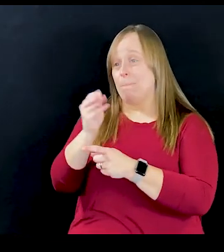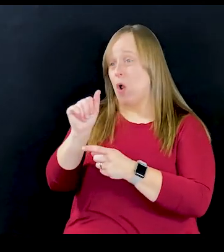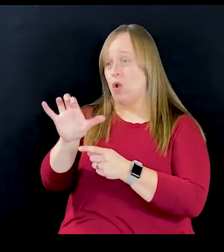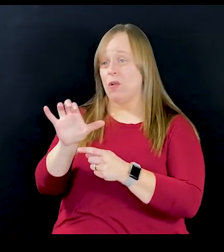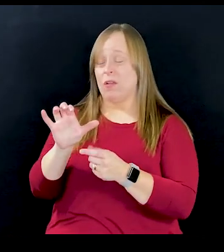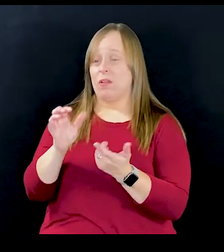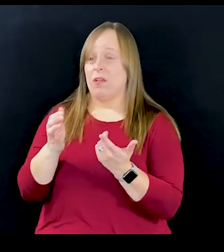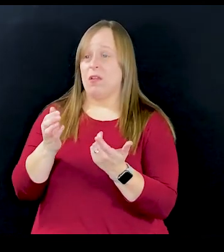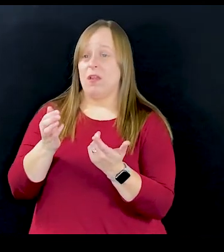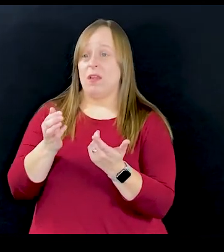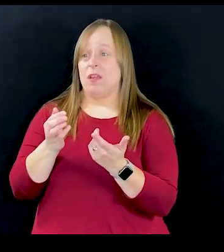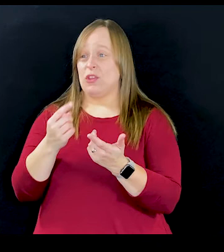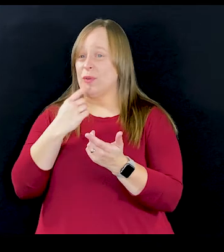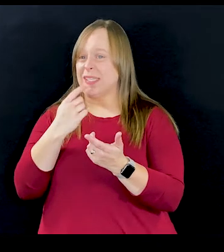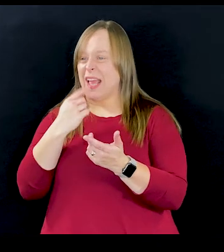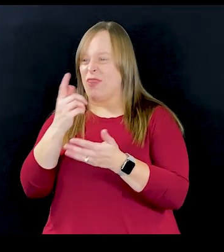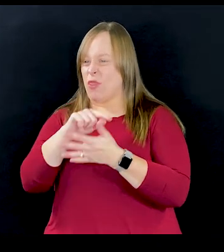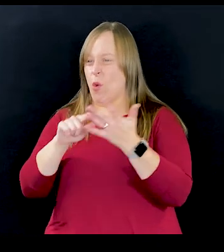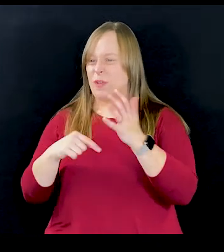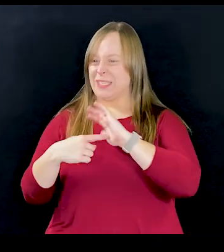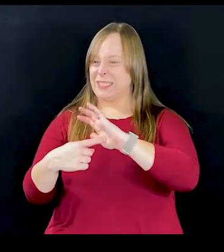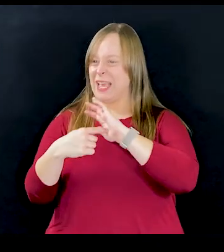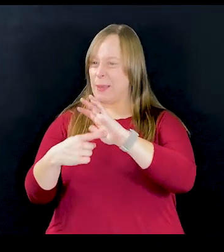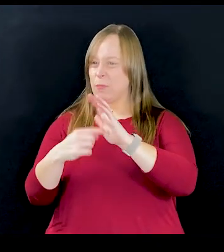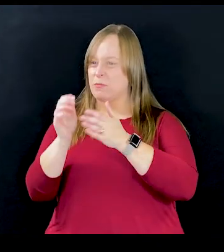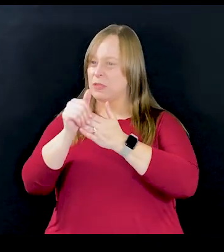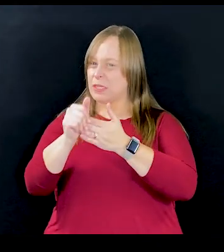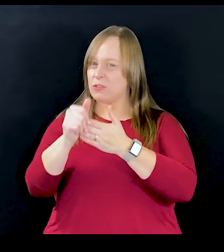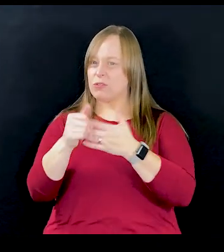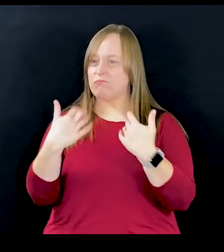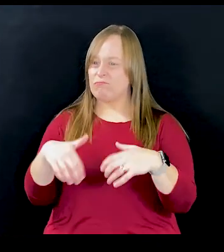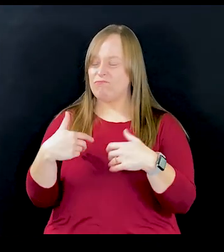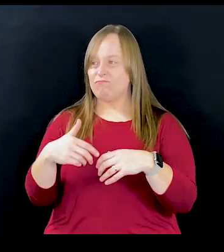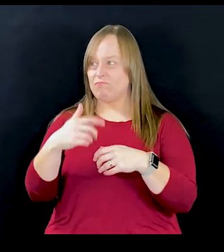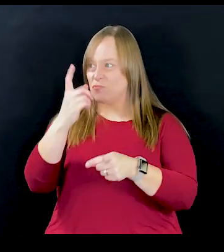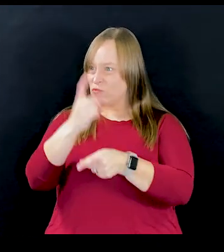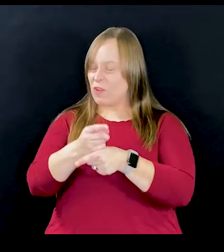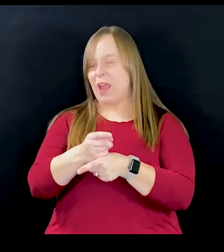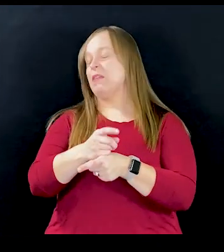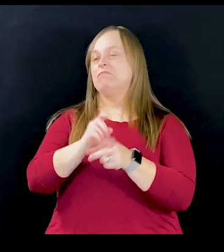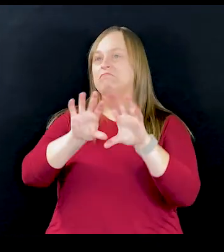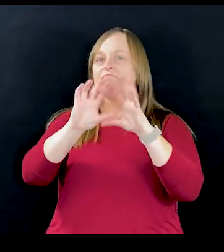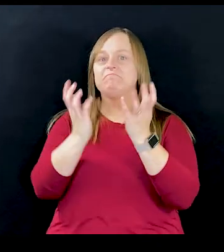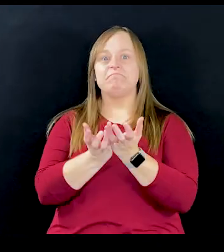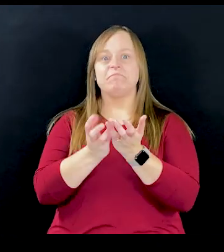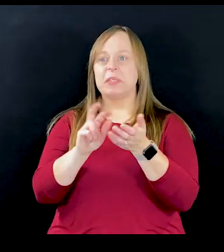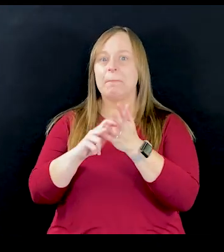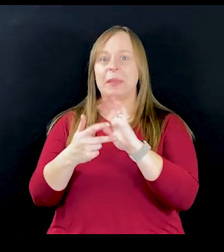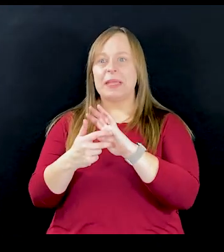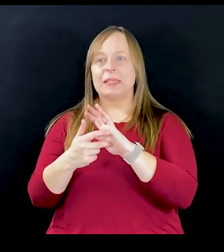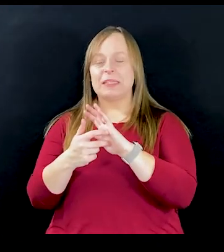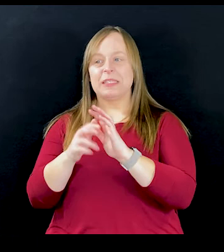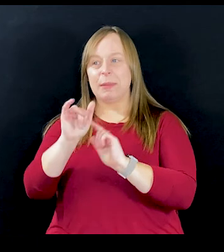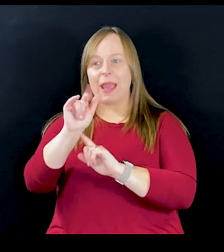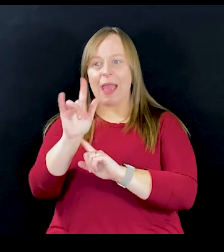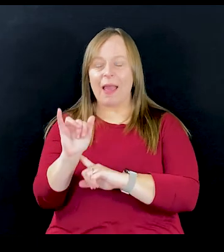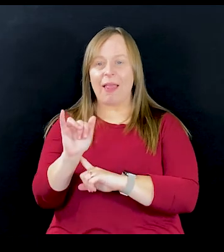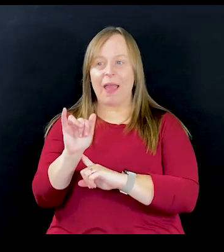I'm glad that you said those examples of leadership, because that in itself is what it means to be an ally.